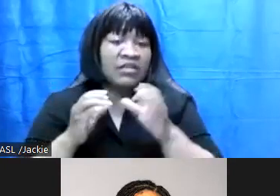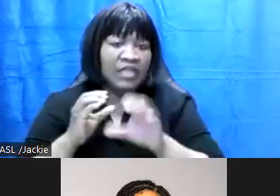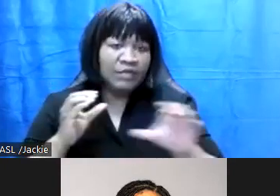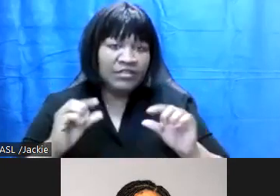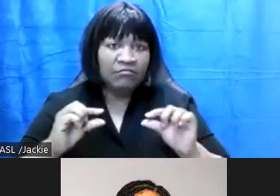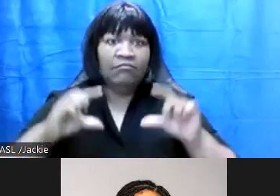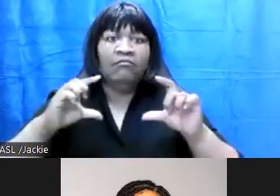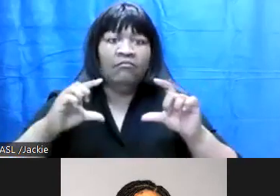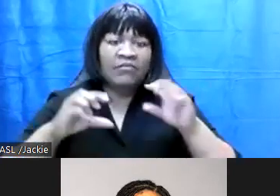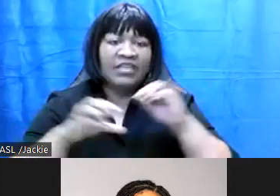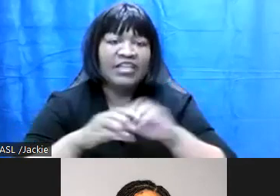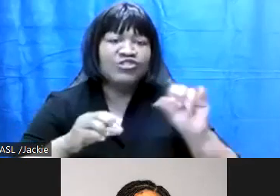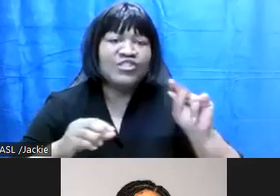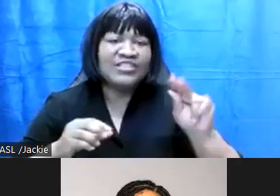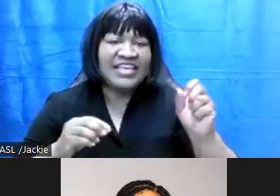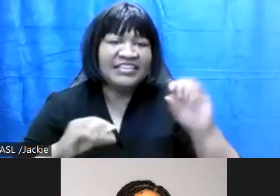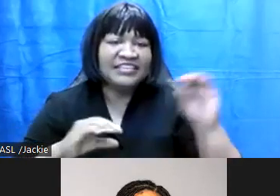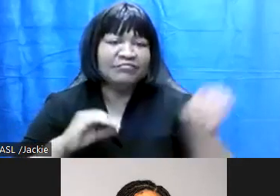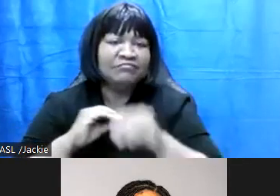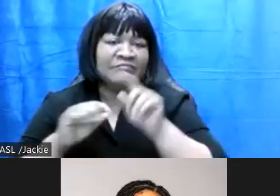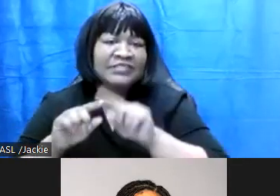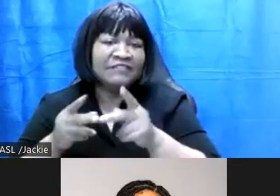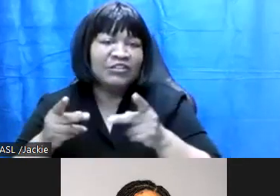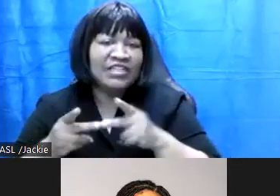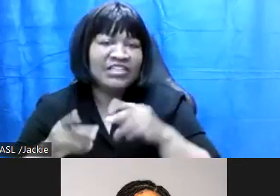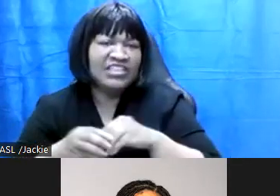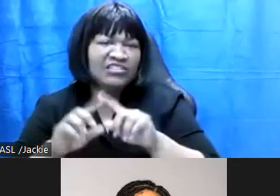settings and picked up and moved to a different location on your screen with your cursor.